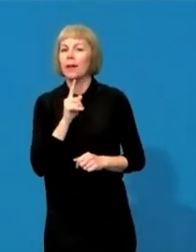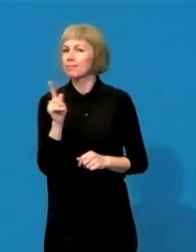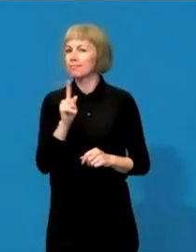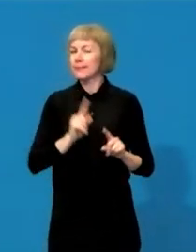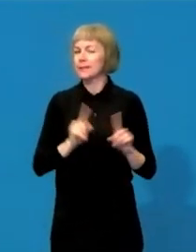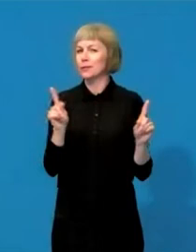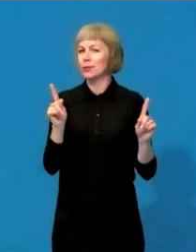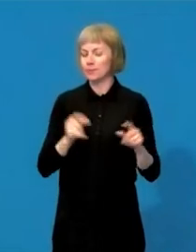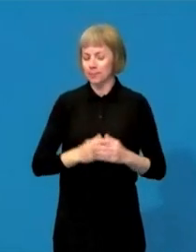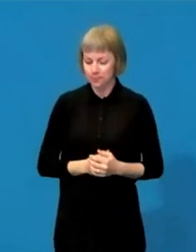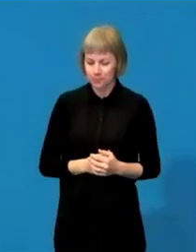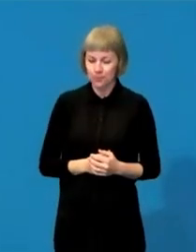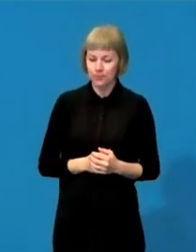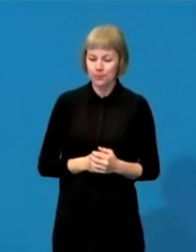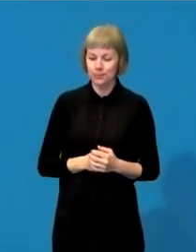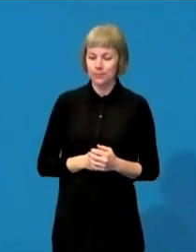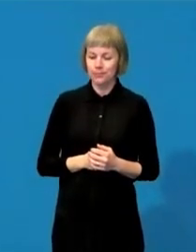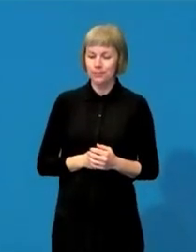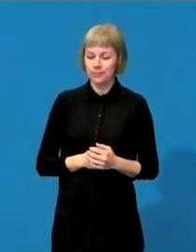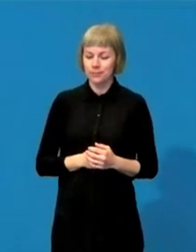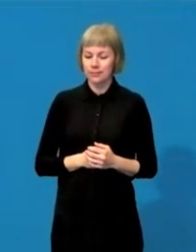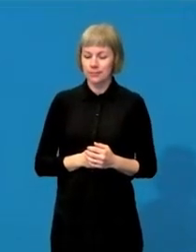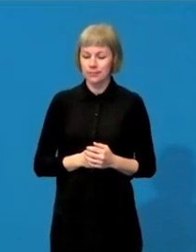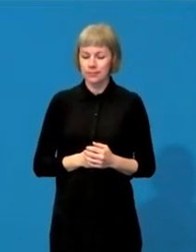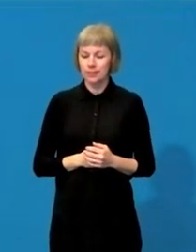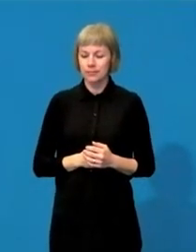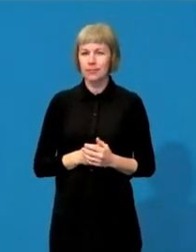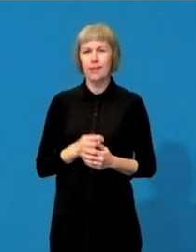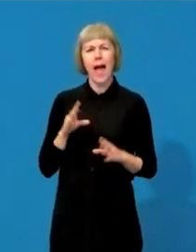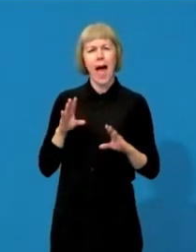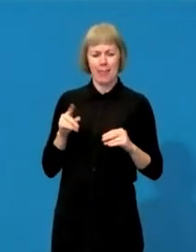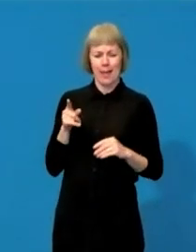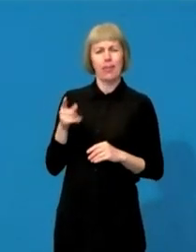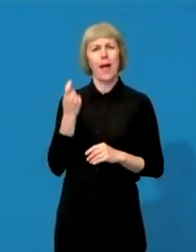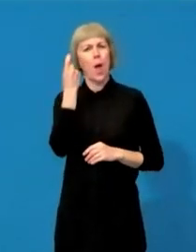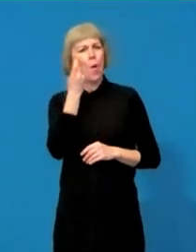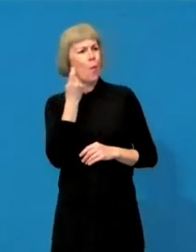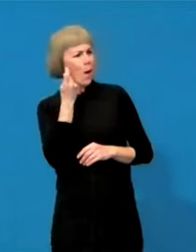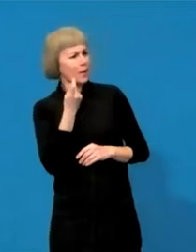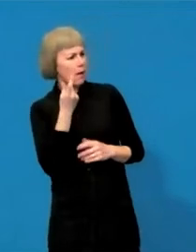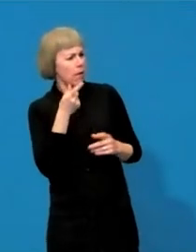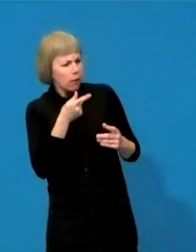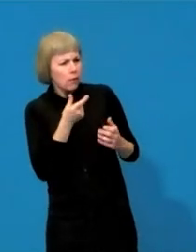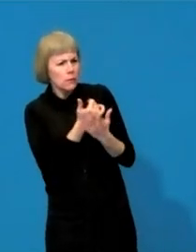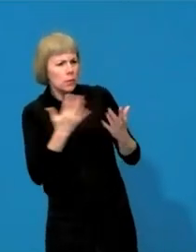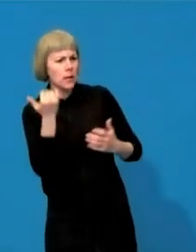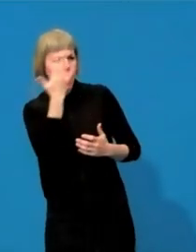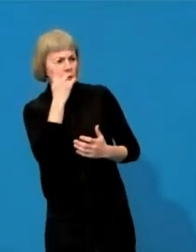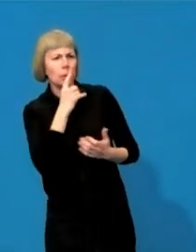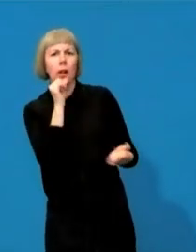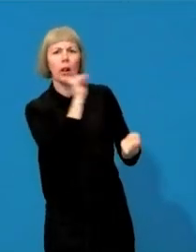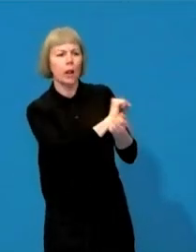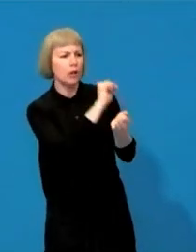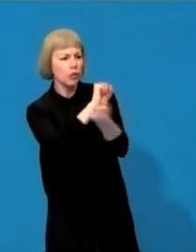know. Yeah, that's - they wonder why us Aboriginal people most incarcerated people in